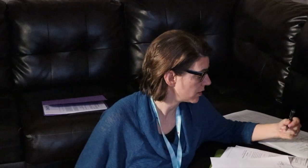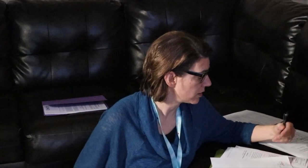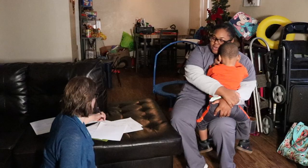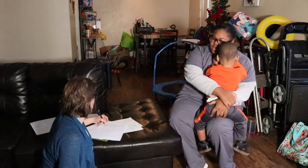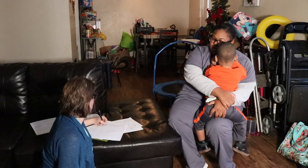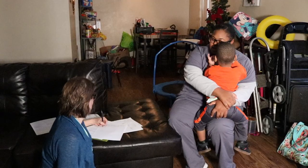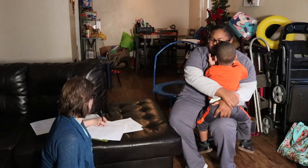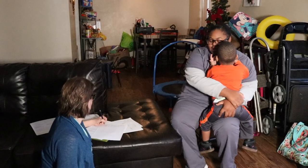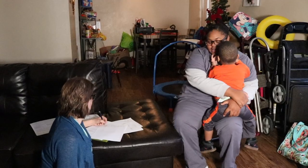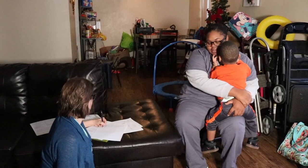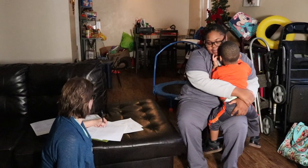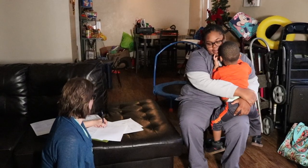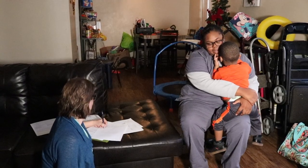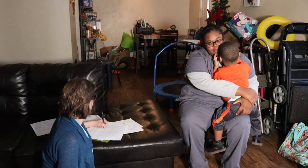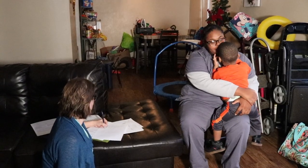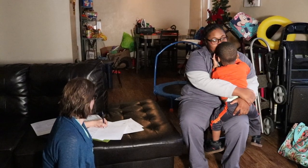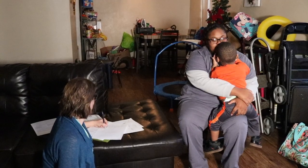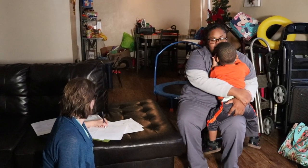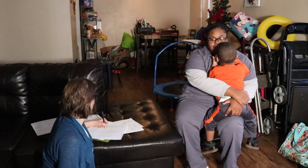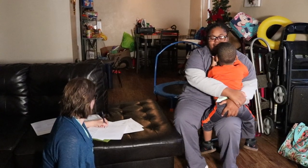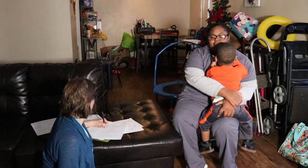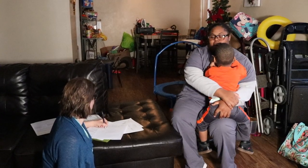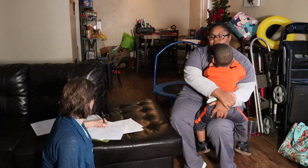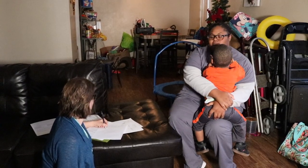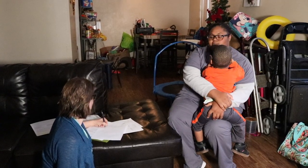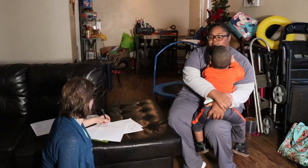It was maybe....um......